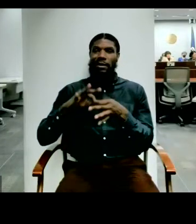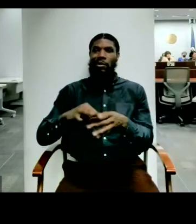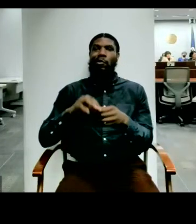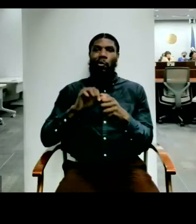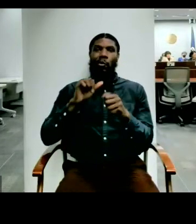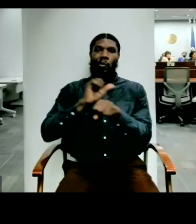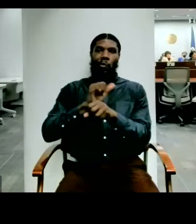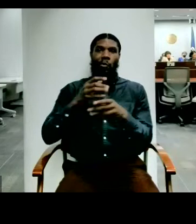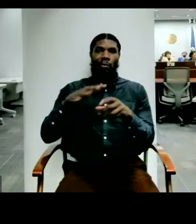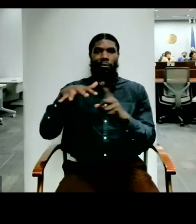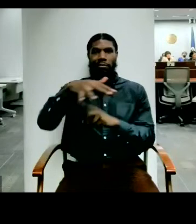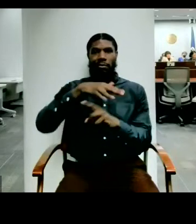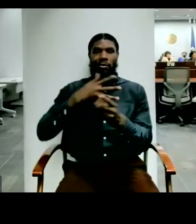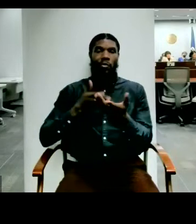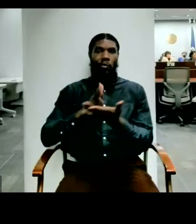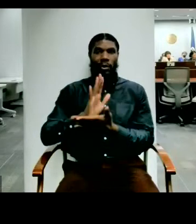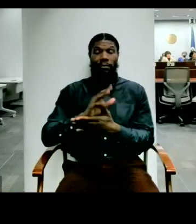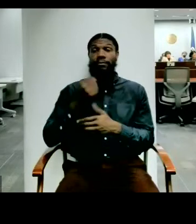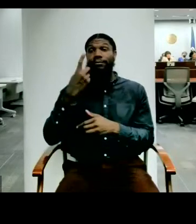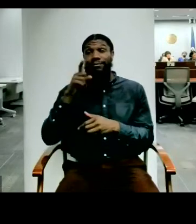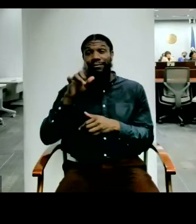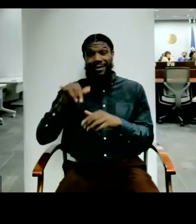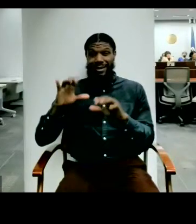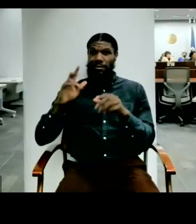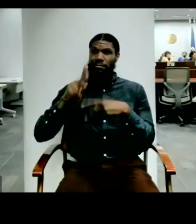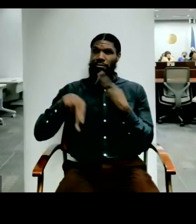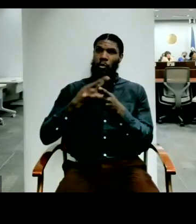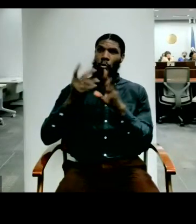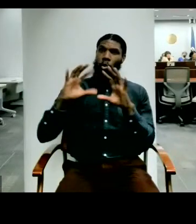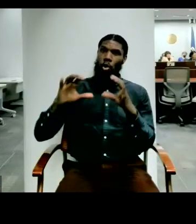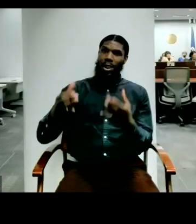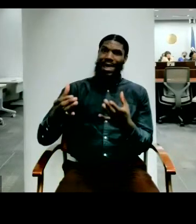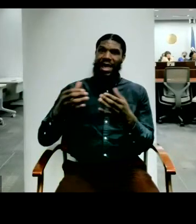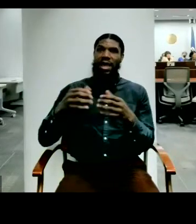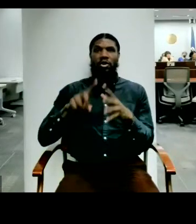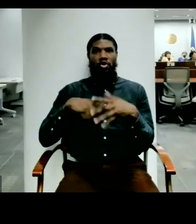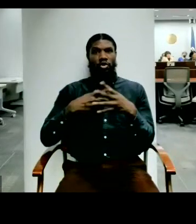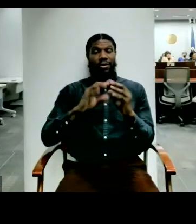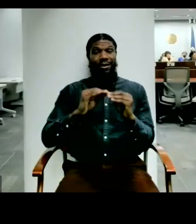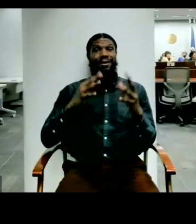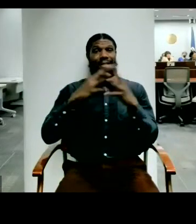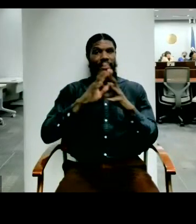in fact it was those classes that generated the first worker center in the Chicago area,